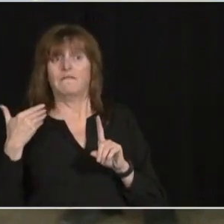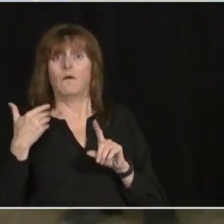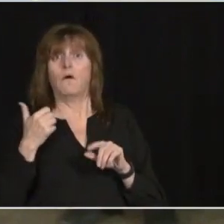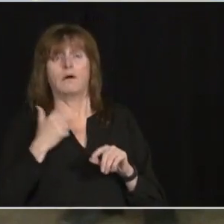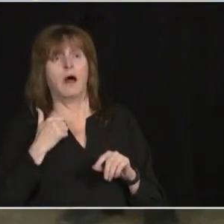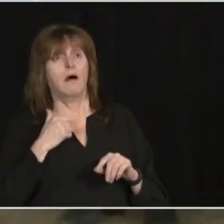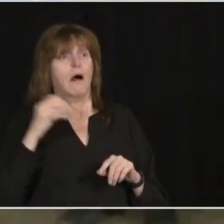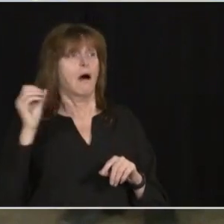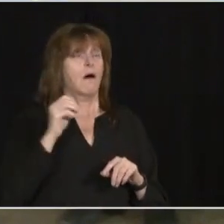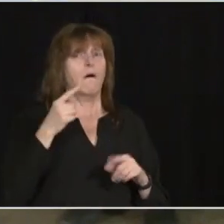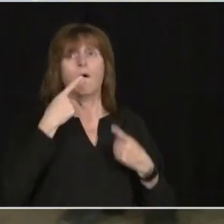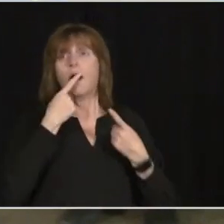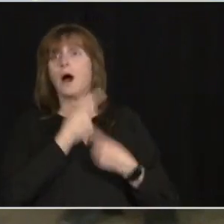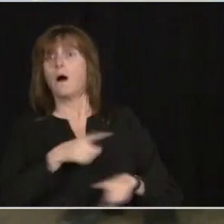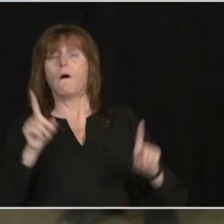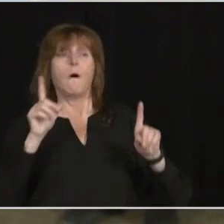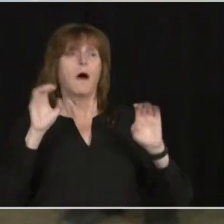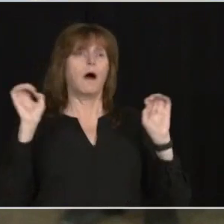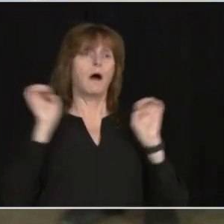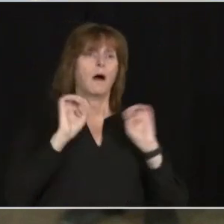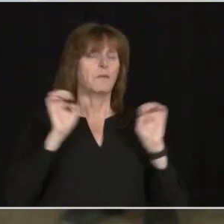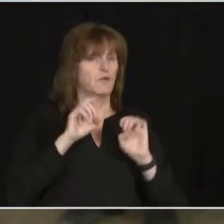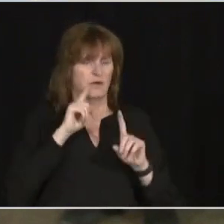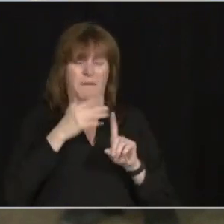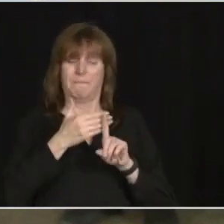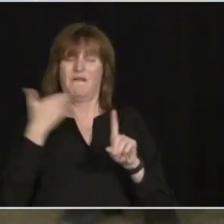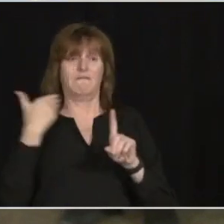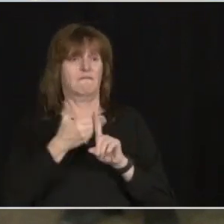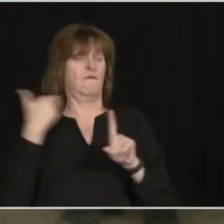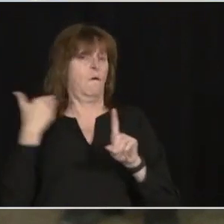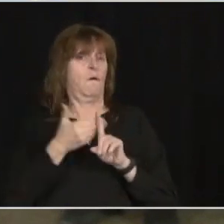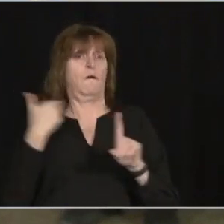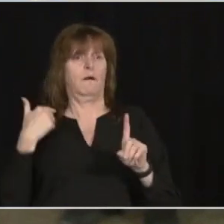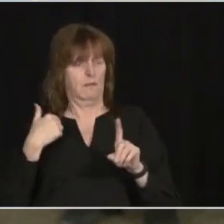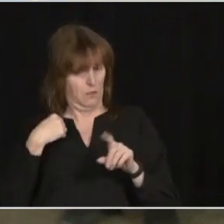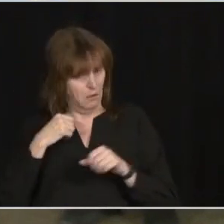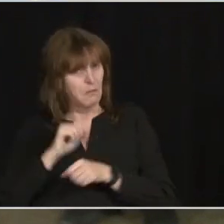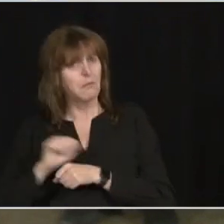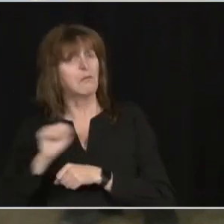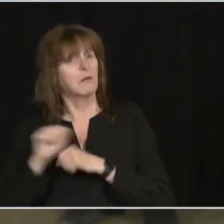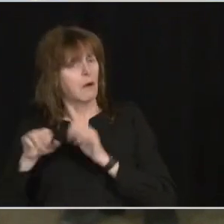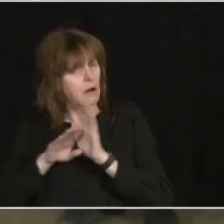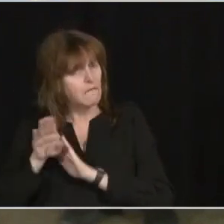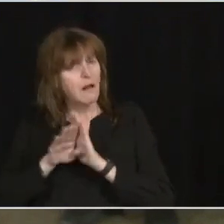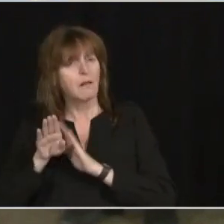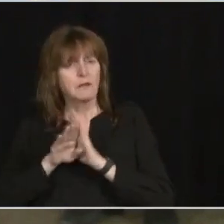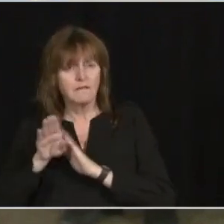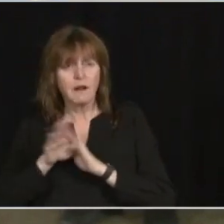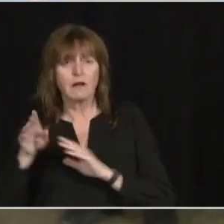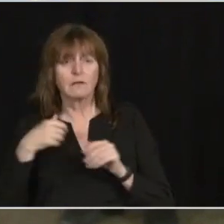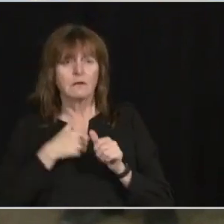pandemic. We've been acting on this based on the advice of Dr Williams and the Command Table for some